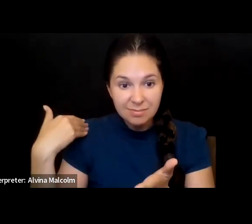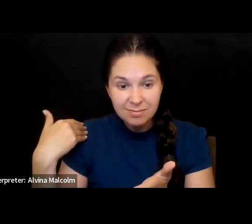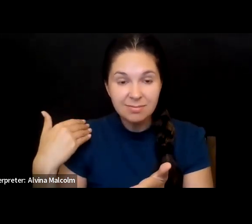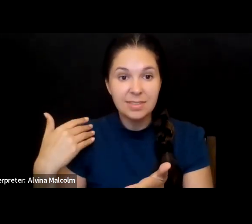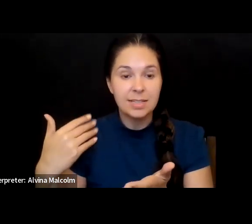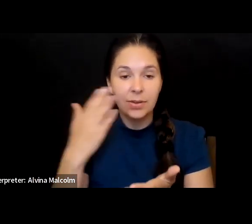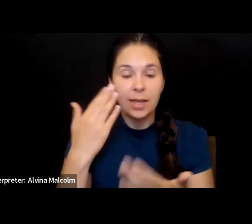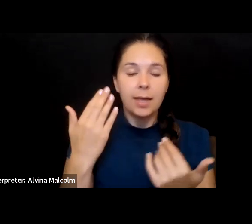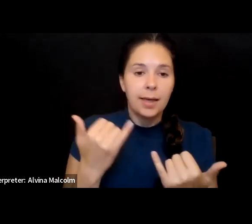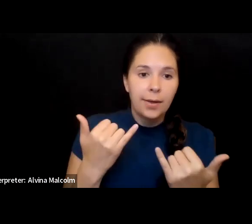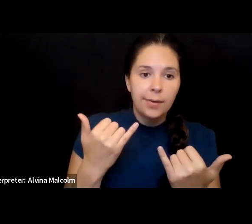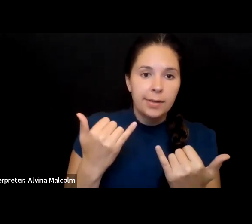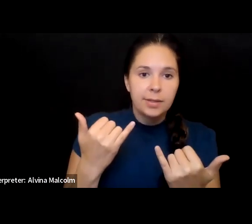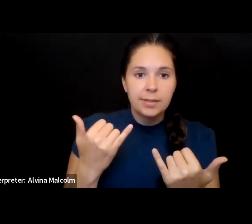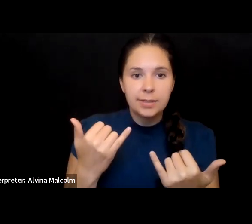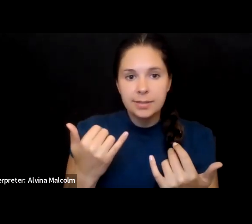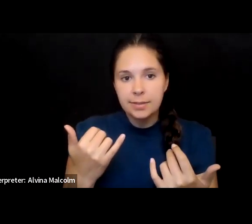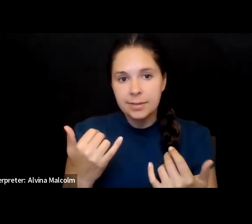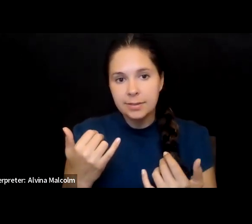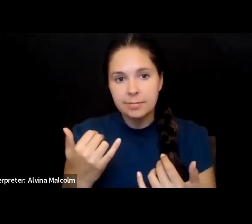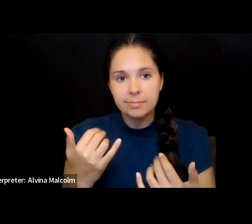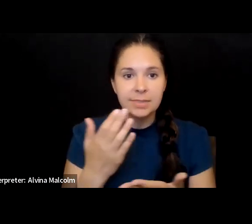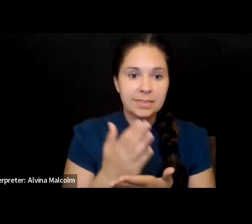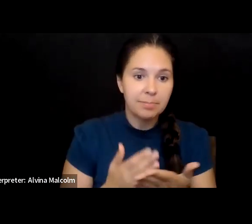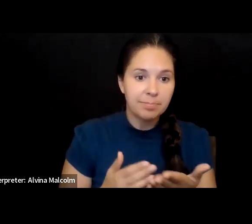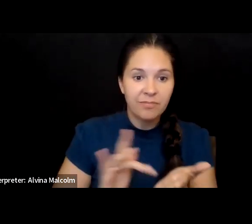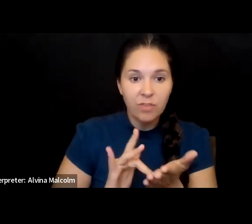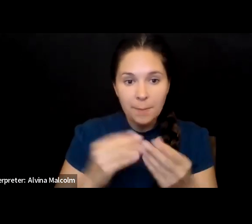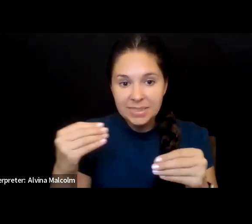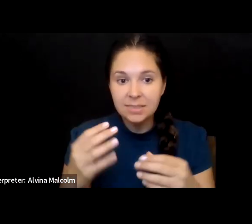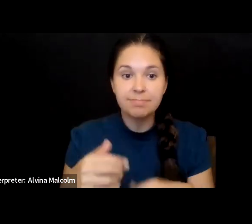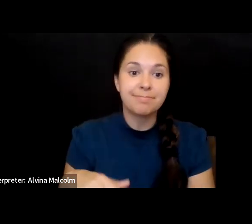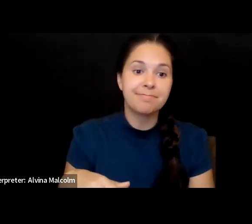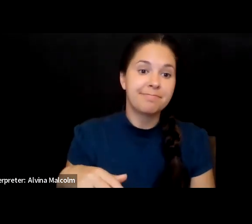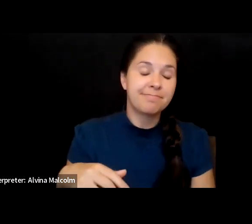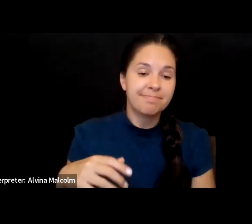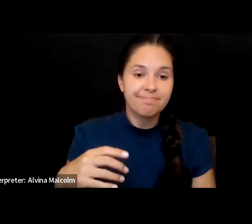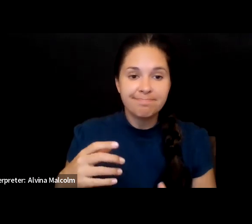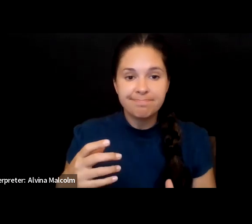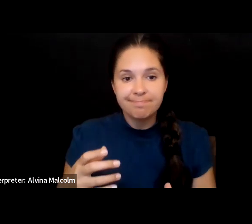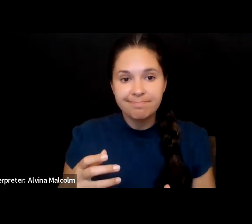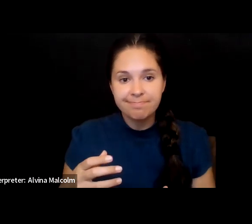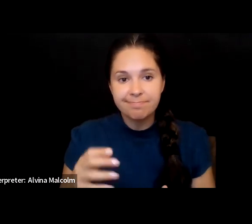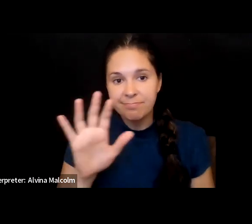to set up rides, yet the COVID shots